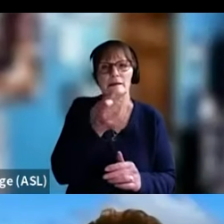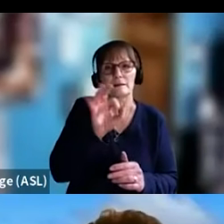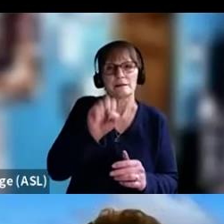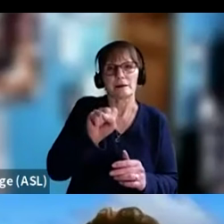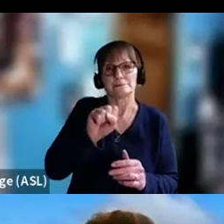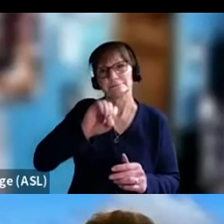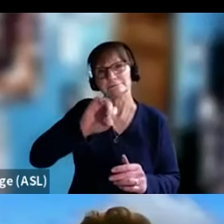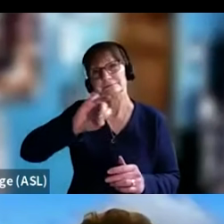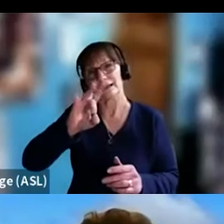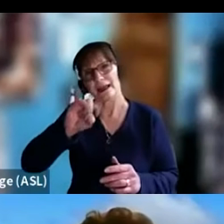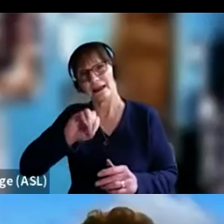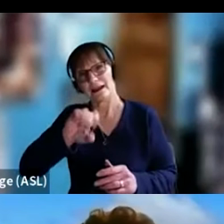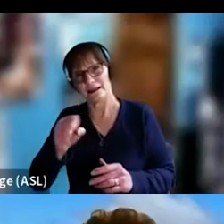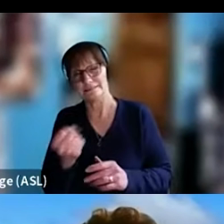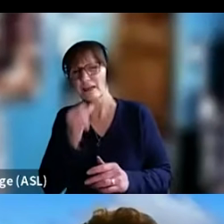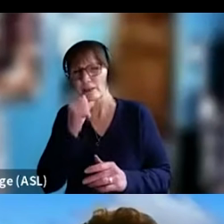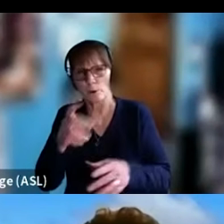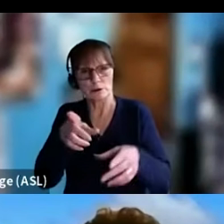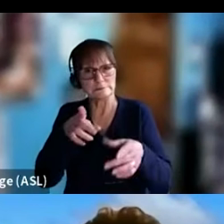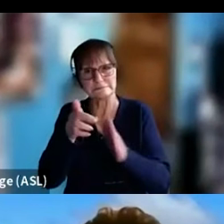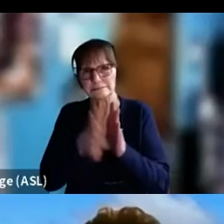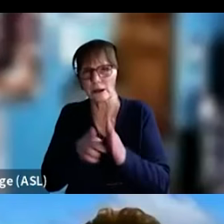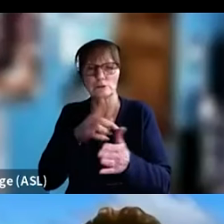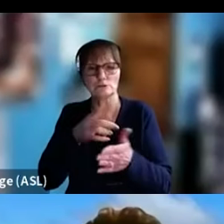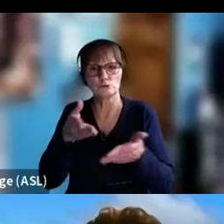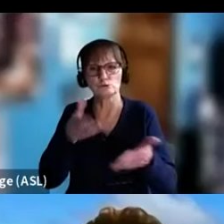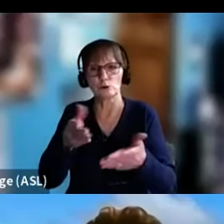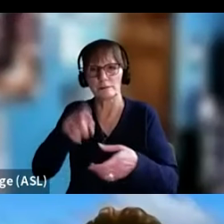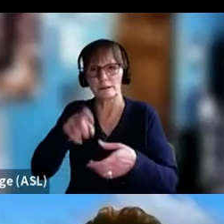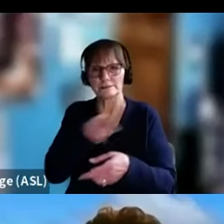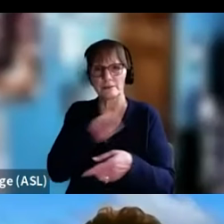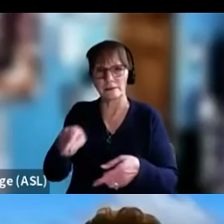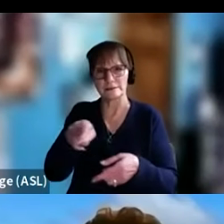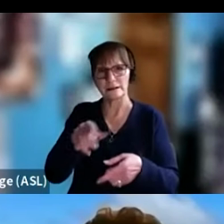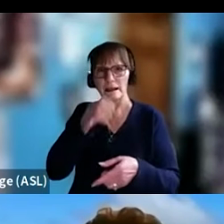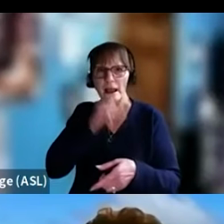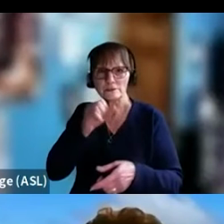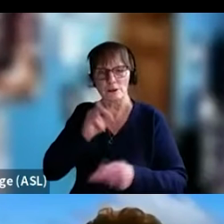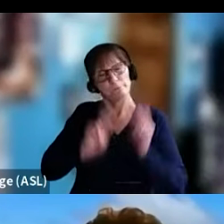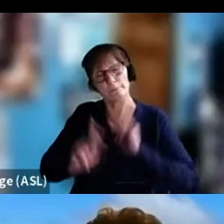and so it really wasn't designed to serve the needs of this population. And so I think that's a really important point in thinking